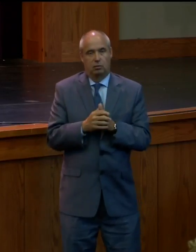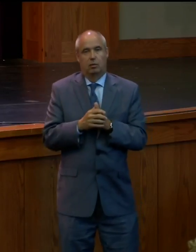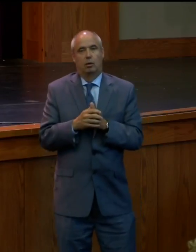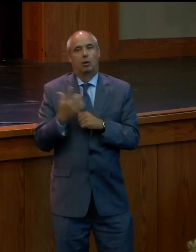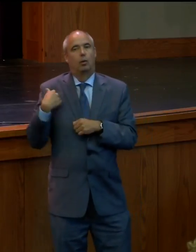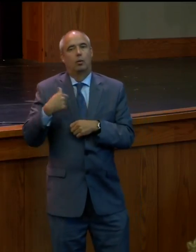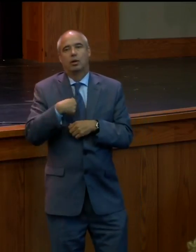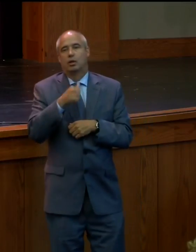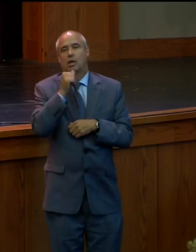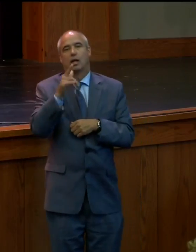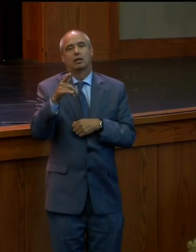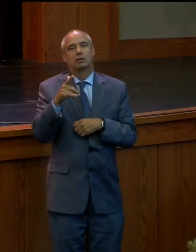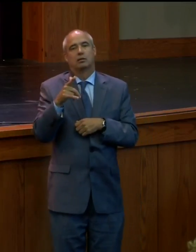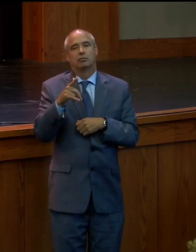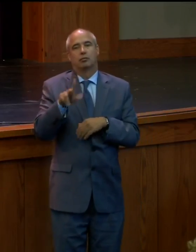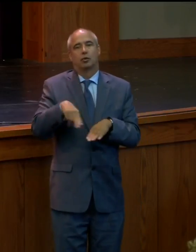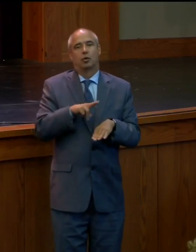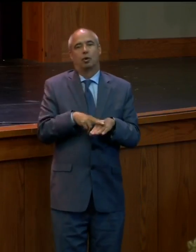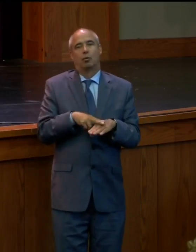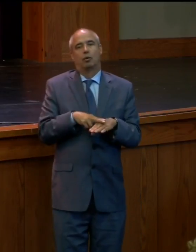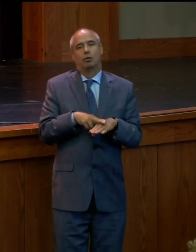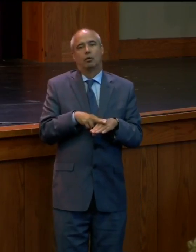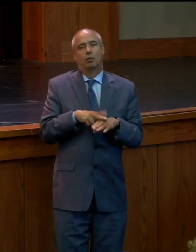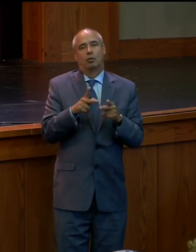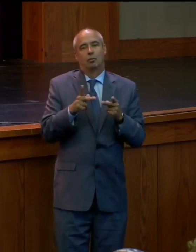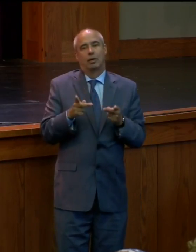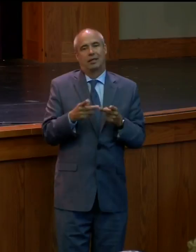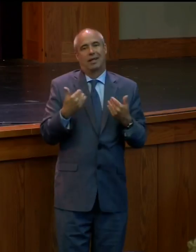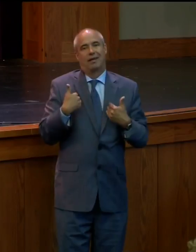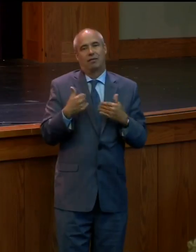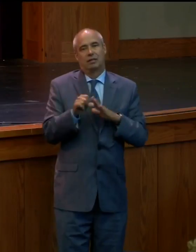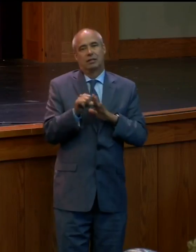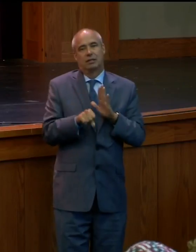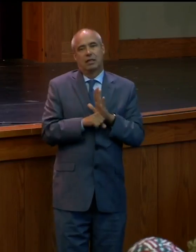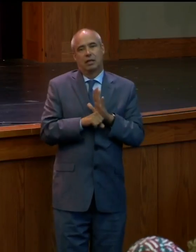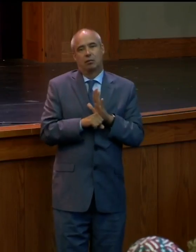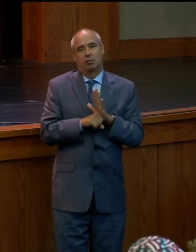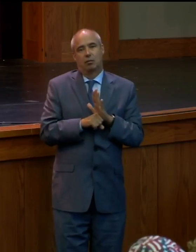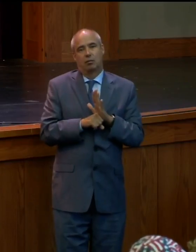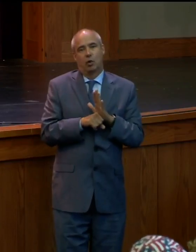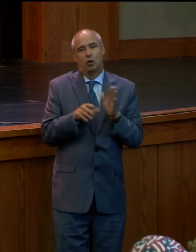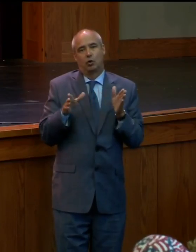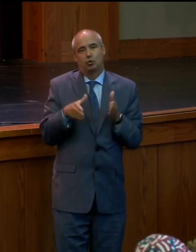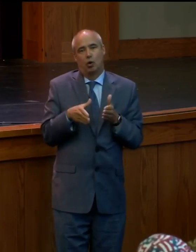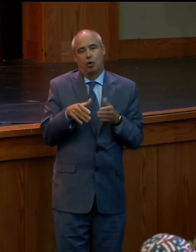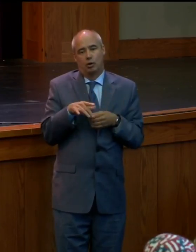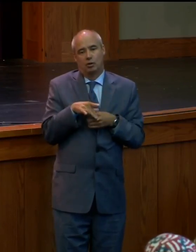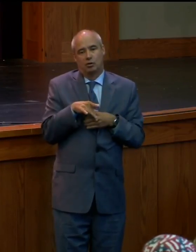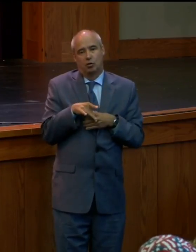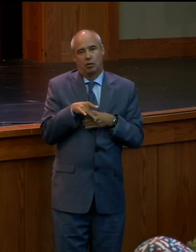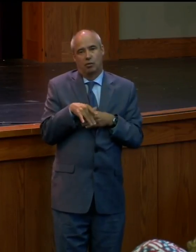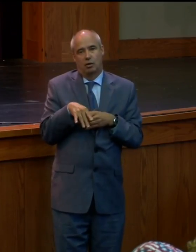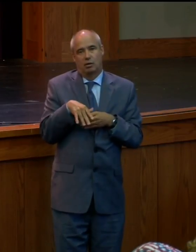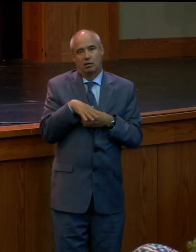WE ARE NOT A TYPICAL PLACE TO HAVE A STATE. WE ARE EXTREMELY SMALL GEOGRAPHIC AREA AND SOME OF THE